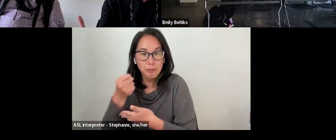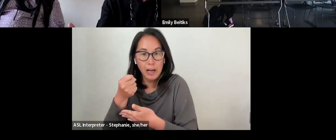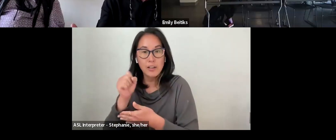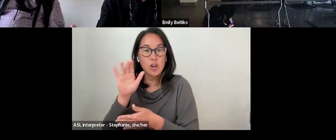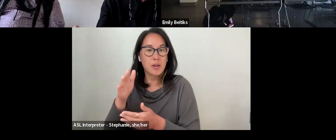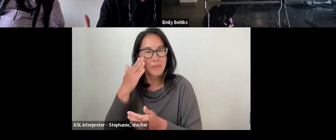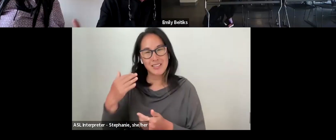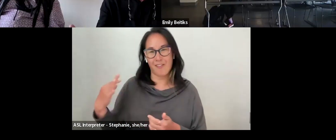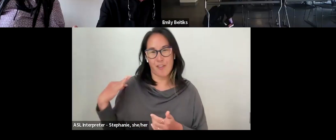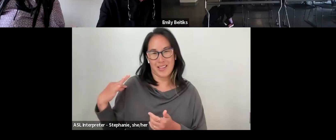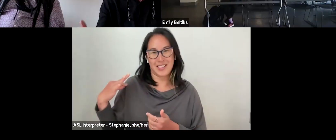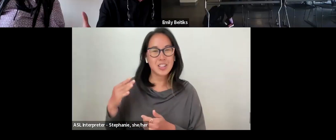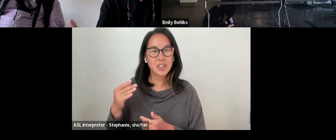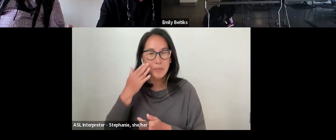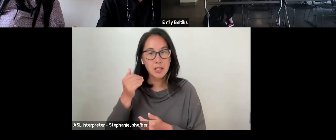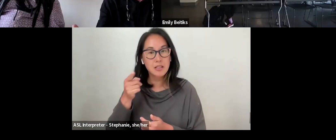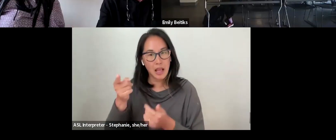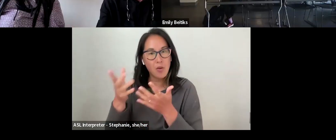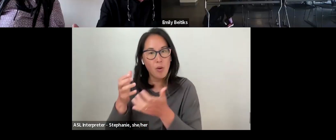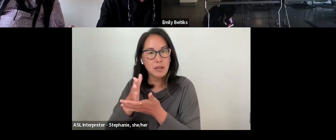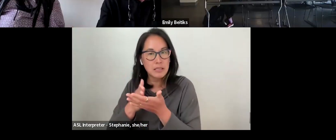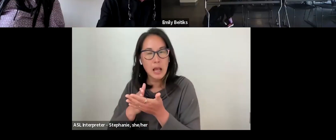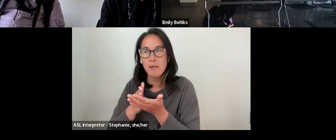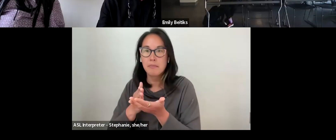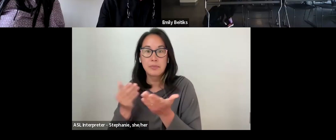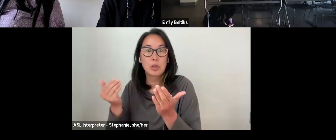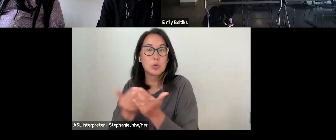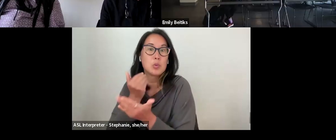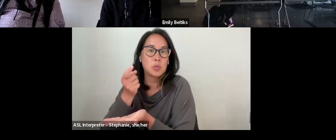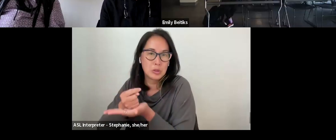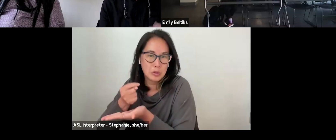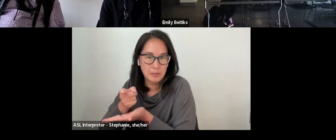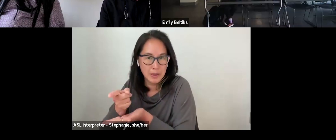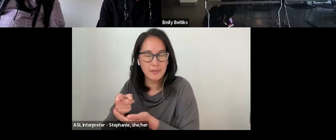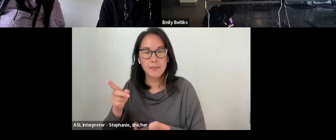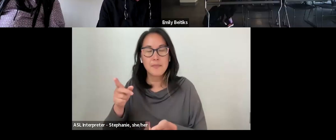for clinical trials because they want some sort of novel treatment, and the larger interests